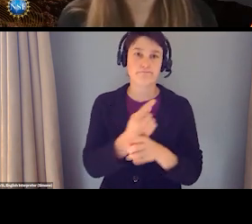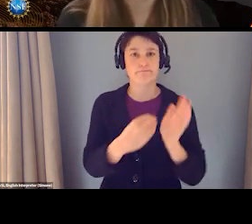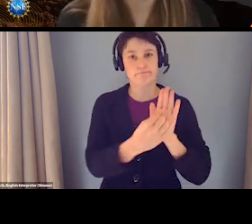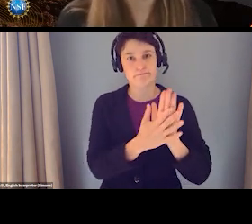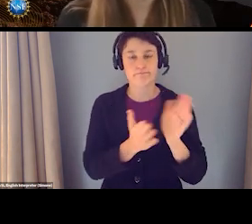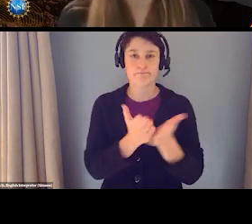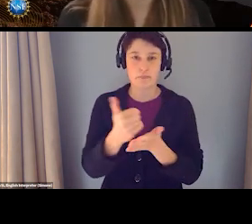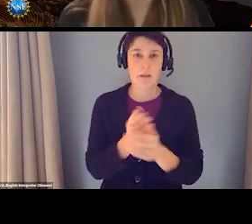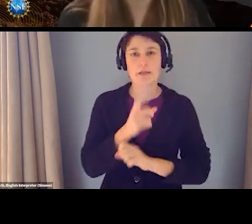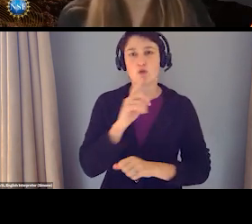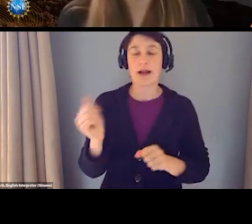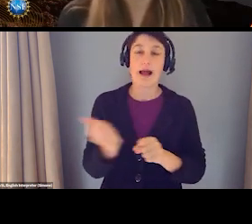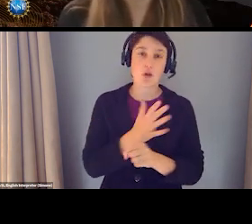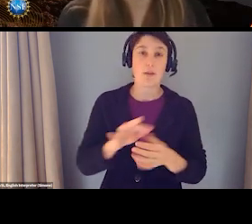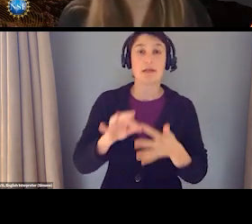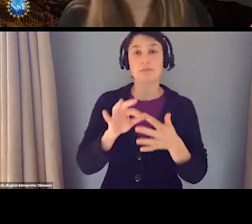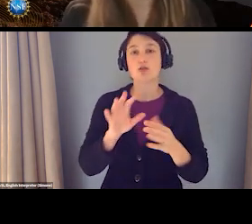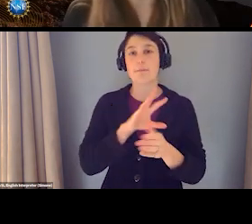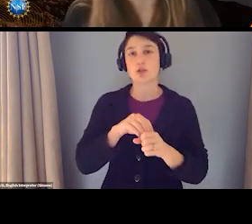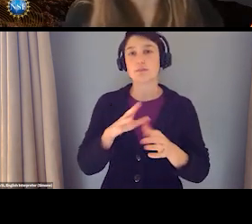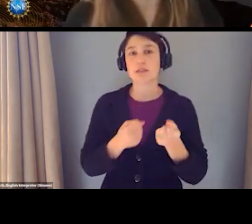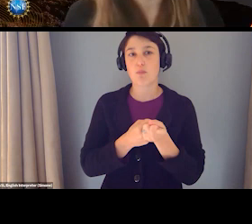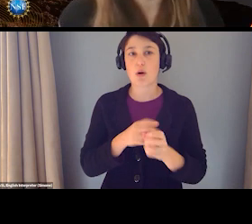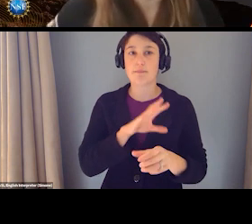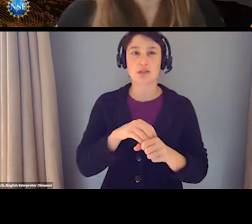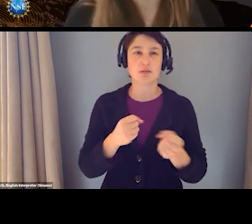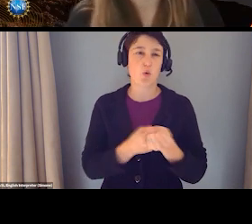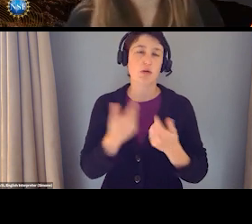participant support is a huge one for NSF, and it is a very high-risk category.